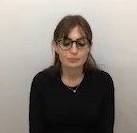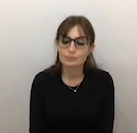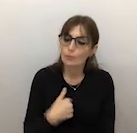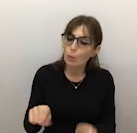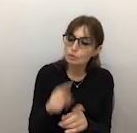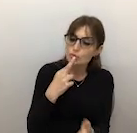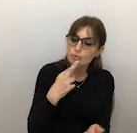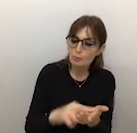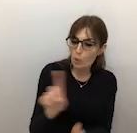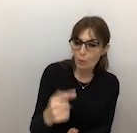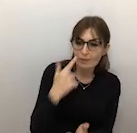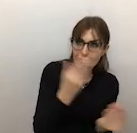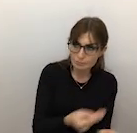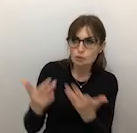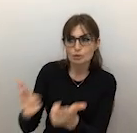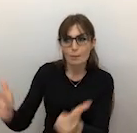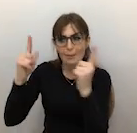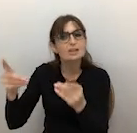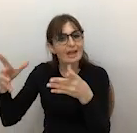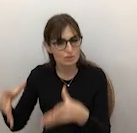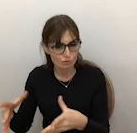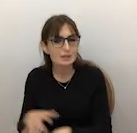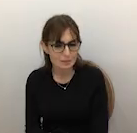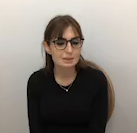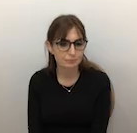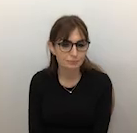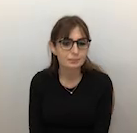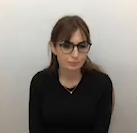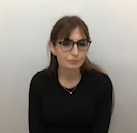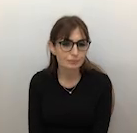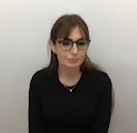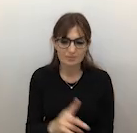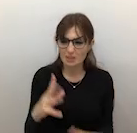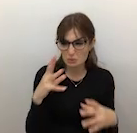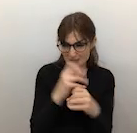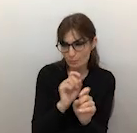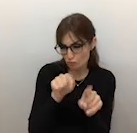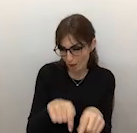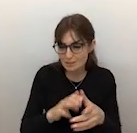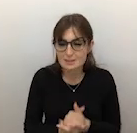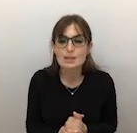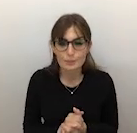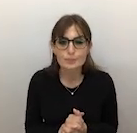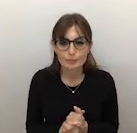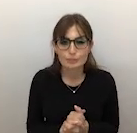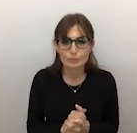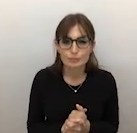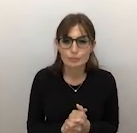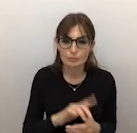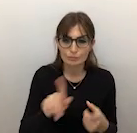The auditor will report their findings to management and the directors. To summarise the key learnings from this part of the series.